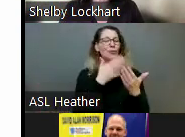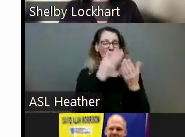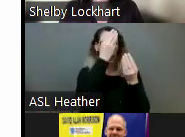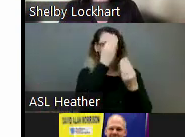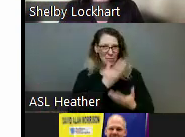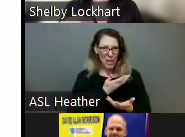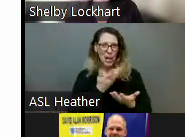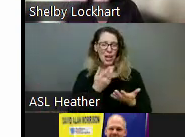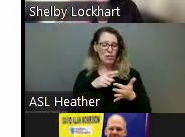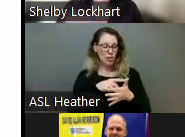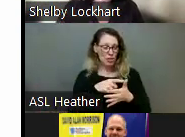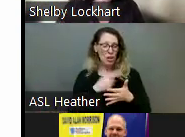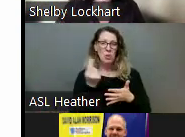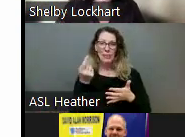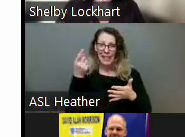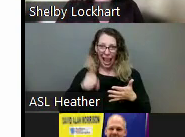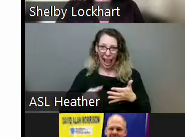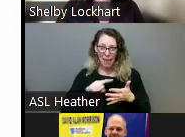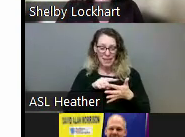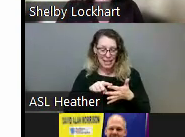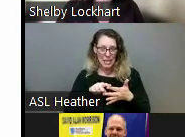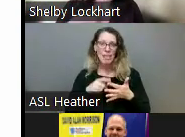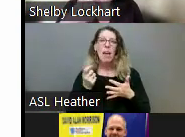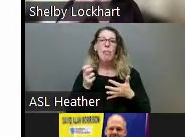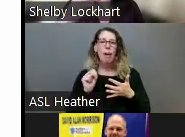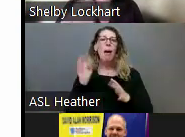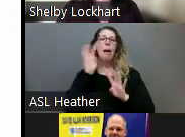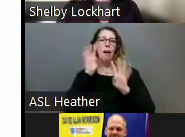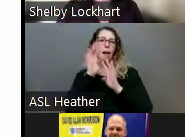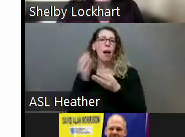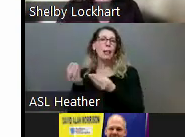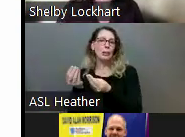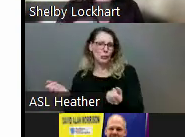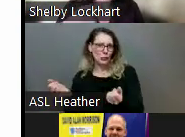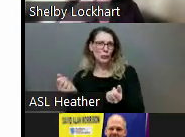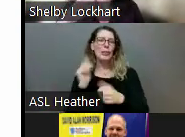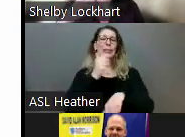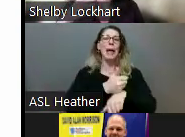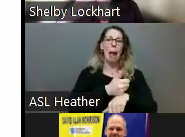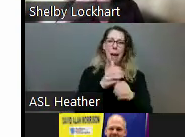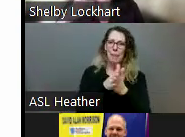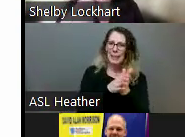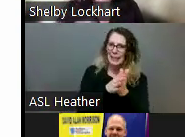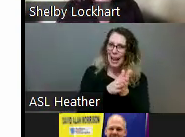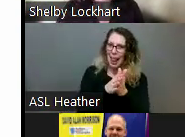your system before you start coming up with solutions or putting incentives or making